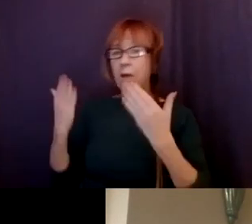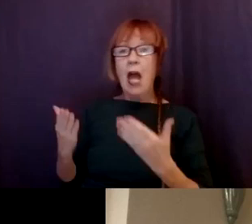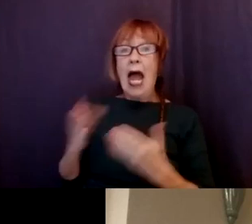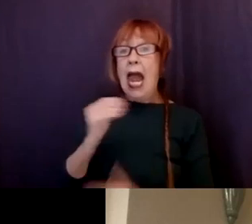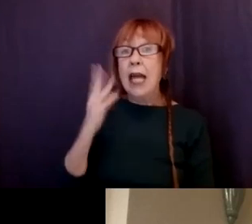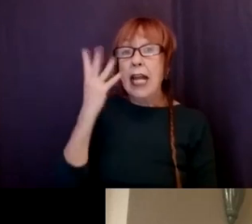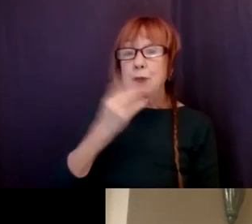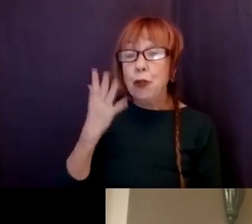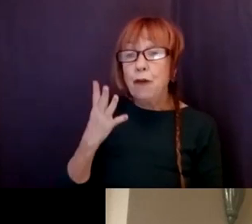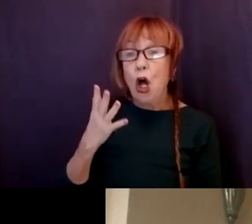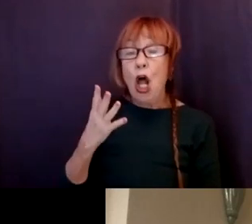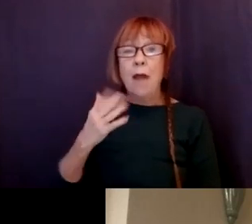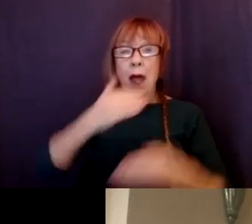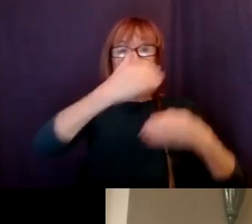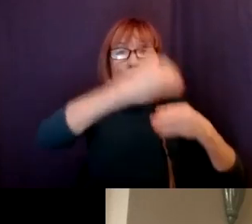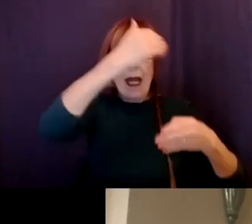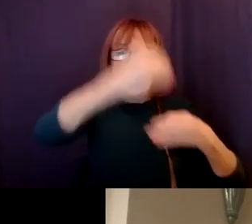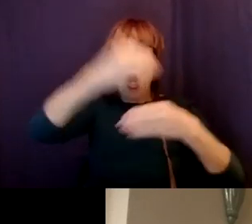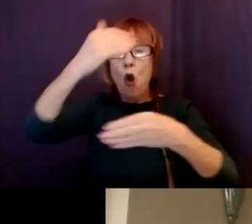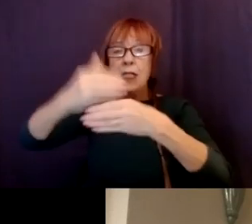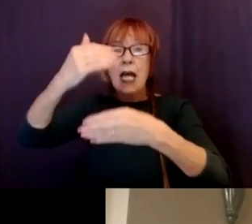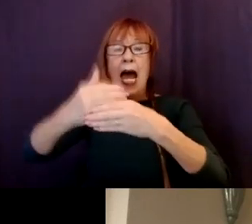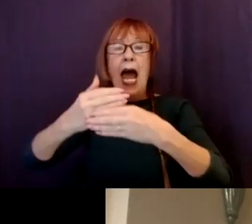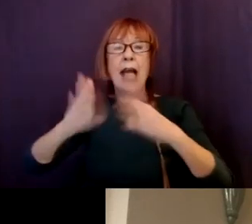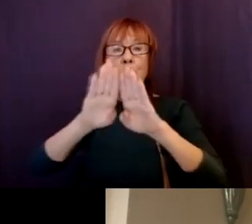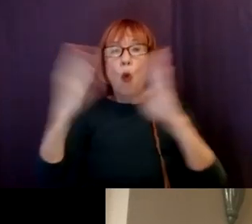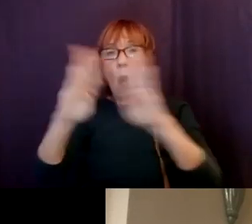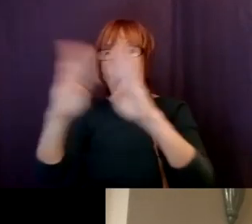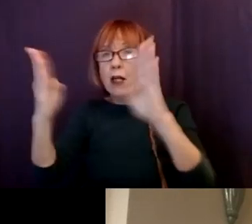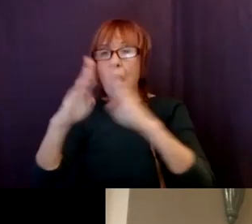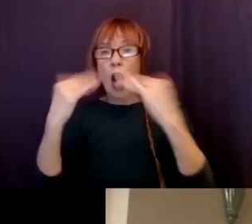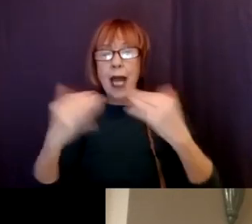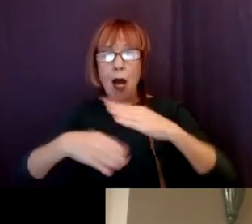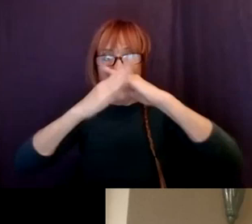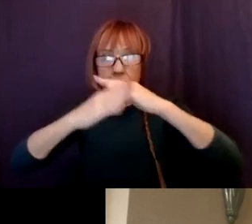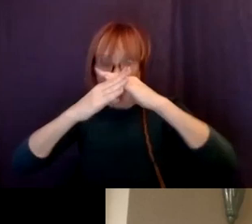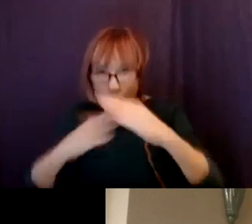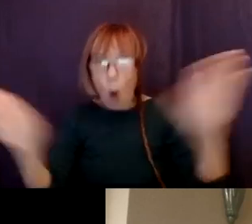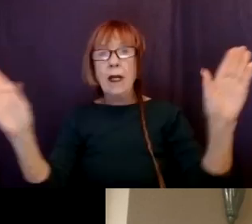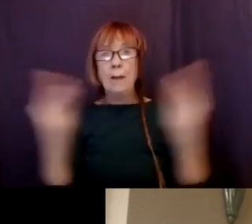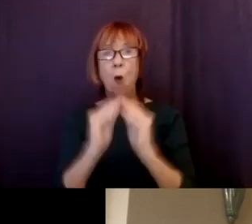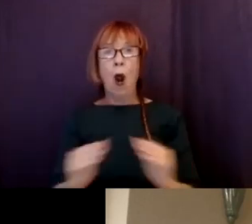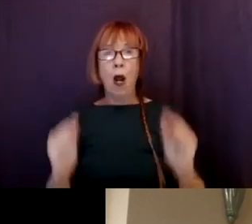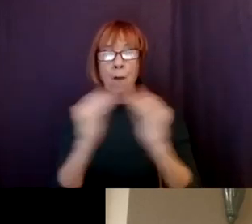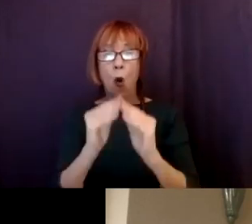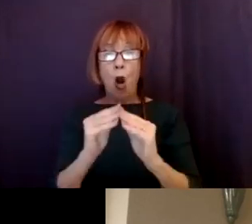that the windows and doors are opening up more and more in Hollywood, and hopefully the world.